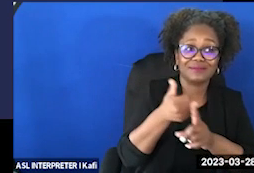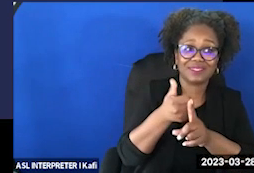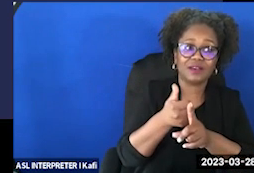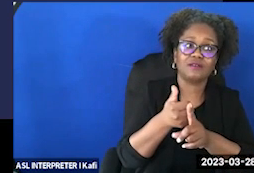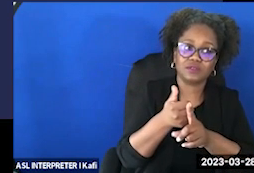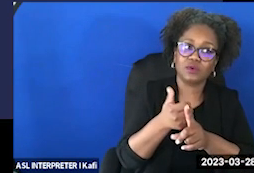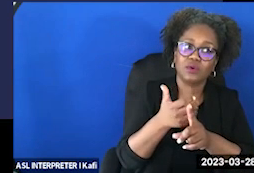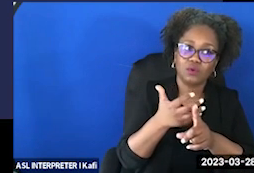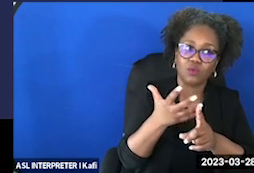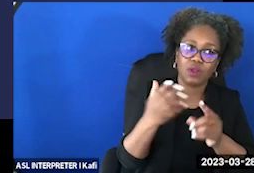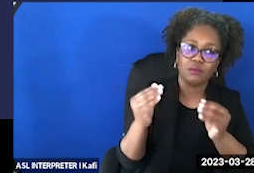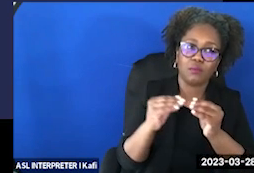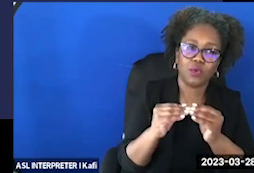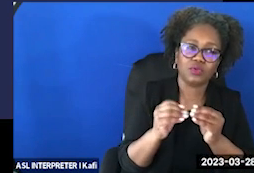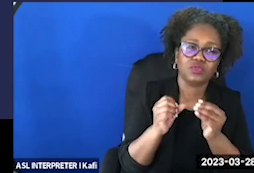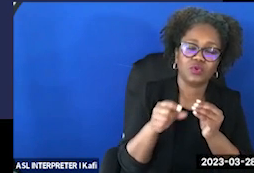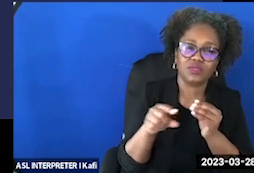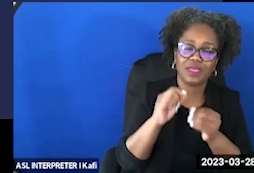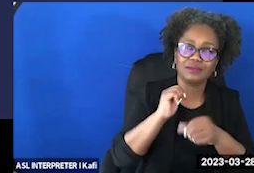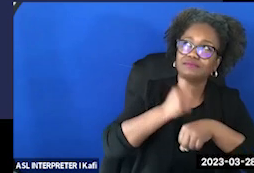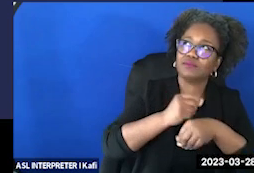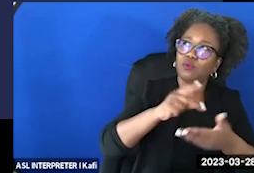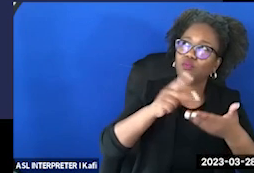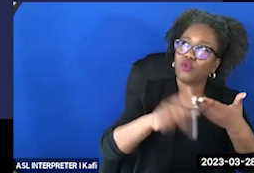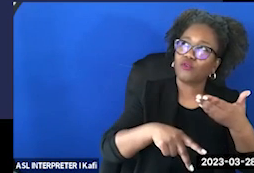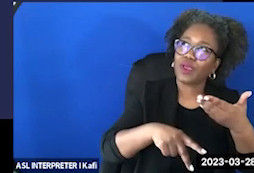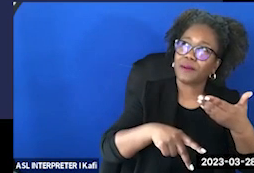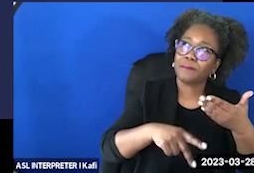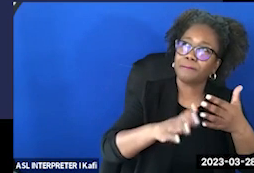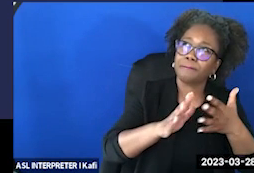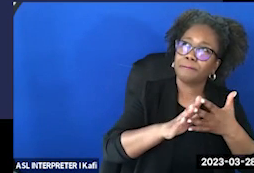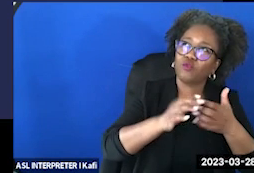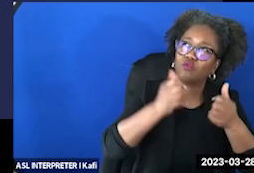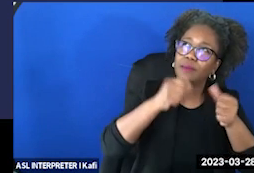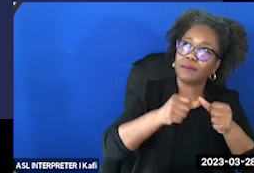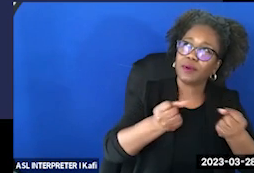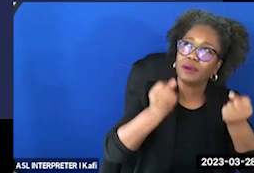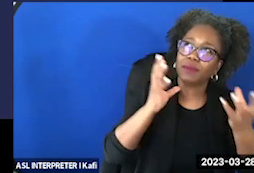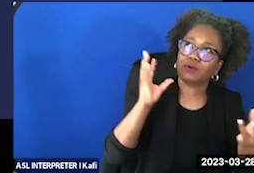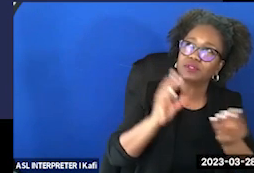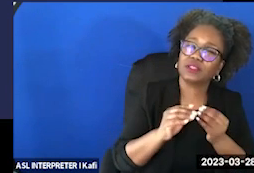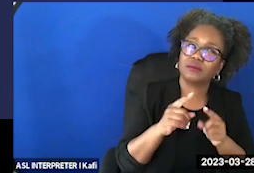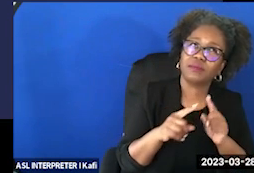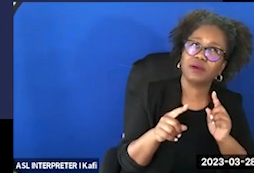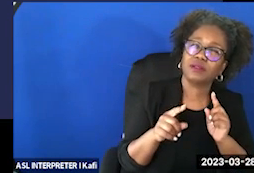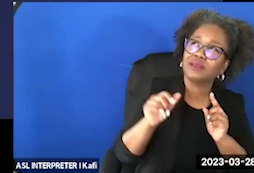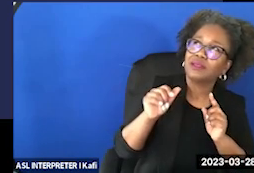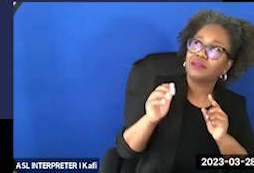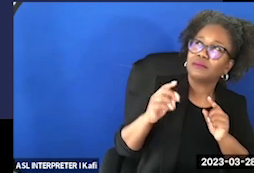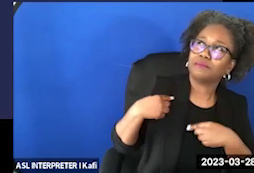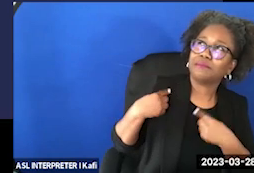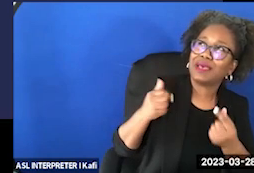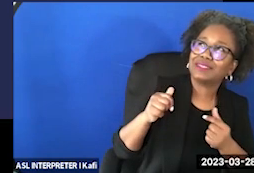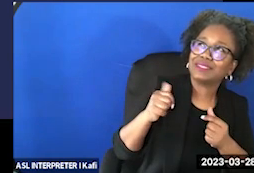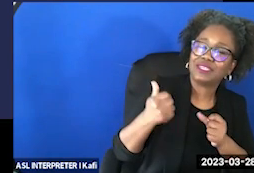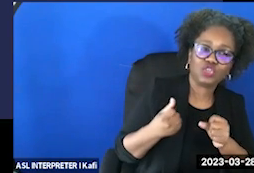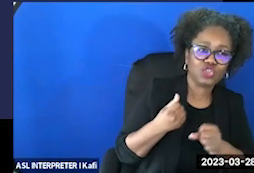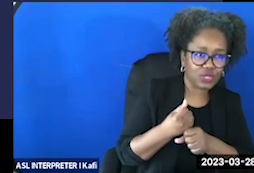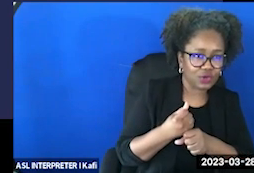Debbie Stine, Science & Technology Policy Academy: and as I can't remember exactly how many years ago, but within the past like 10 years, like over 50 of the computer science enrollees.